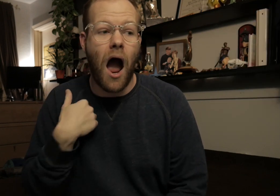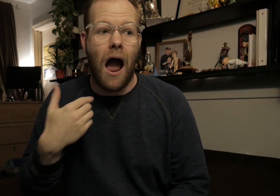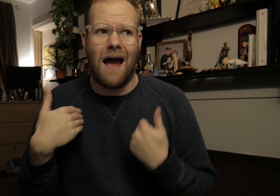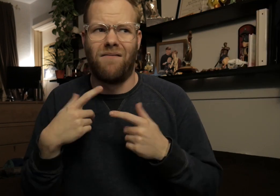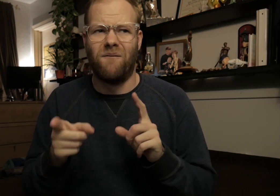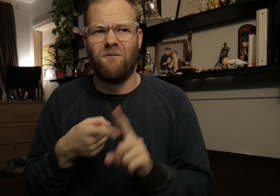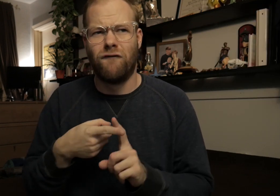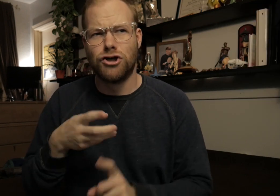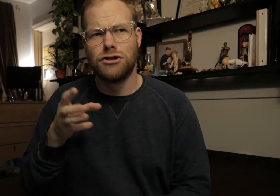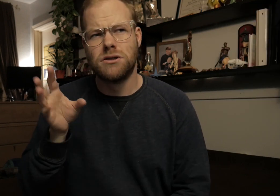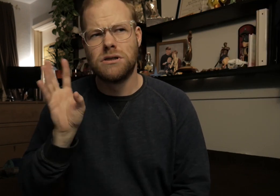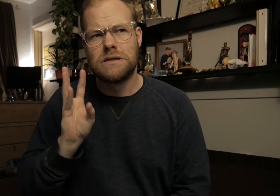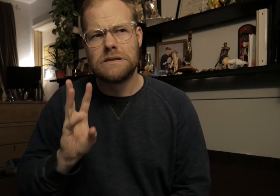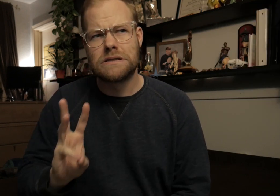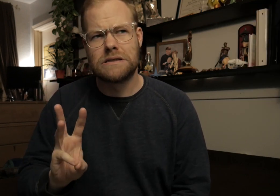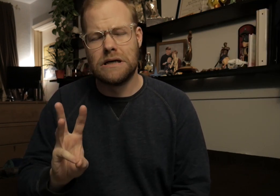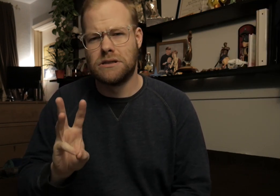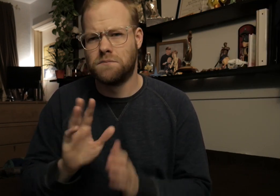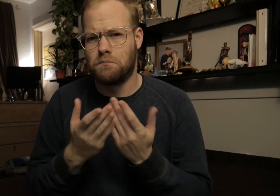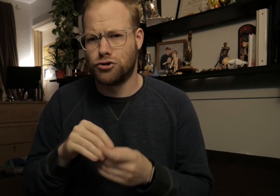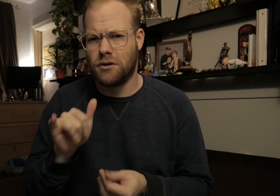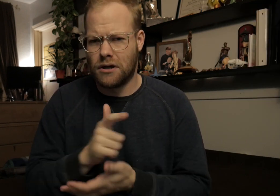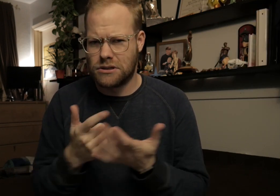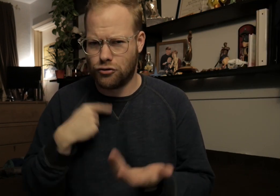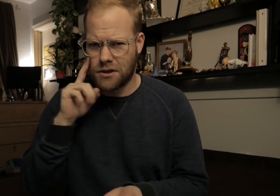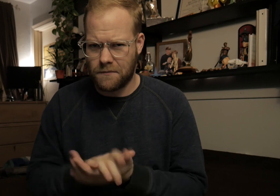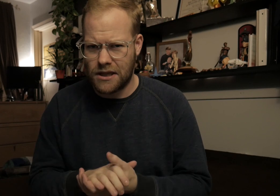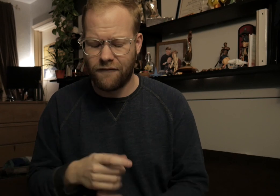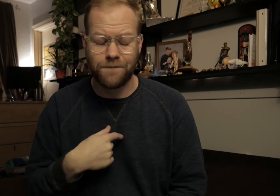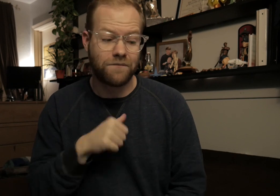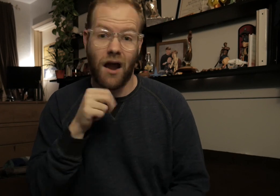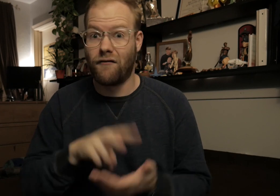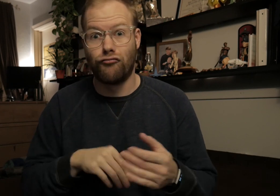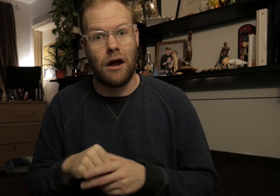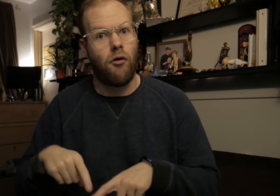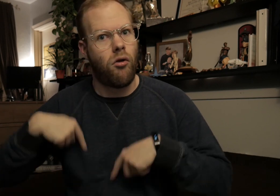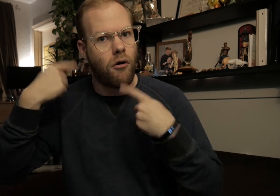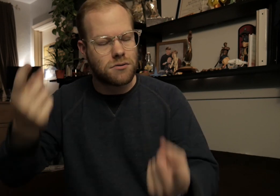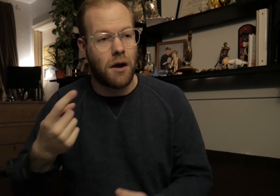I have the first six books in that series, I believe. I haven't read them in a long time,